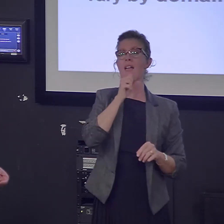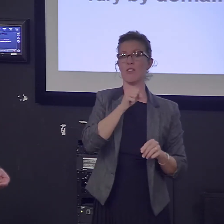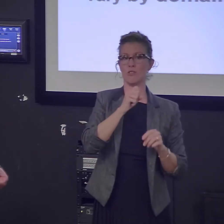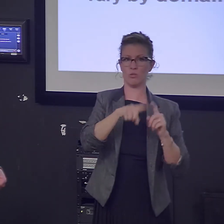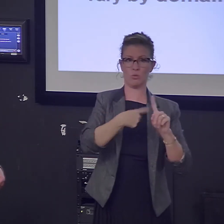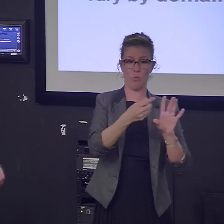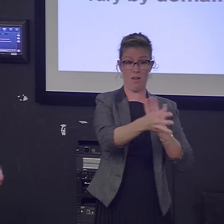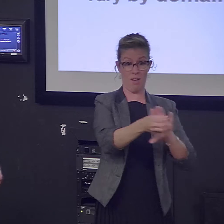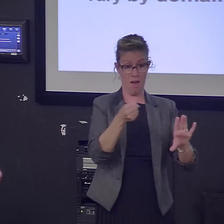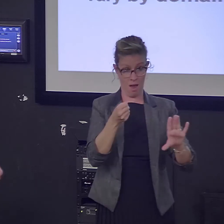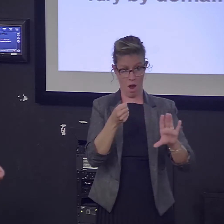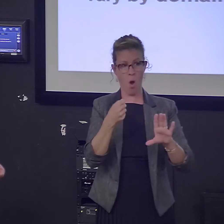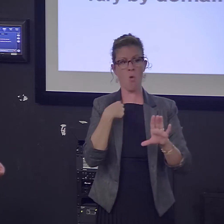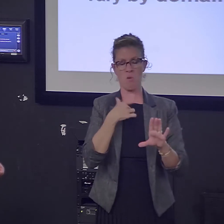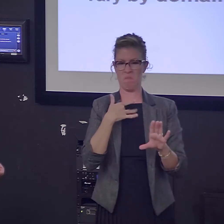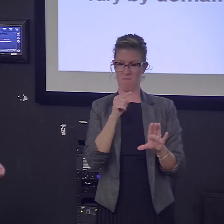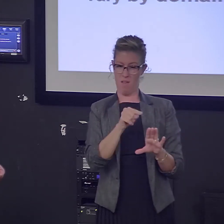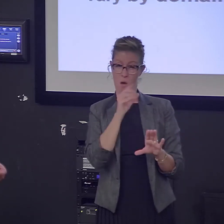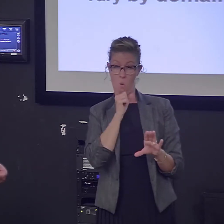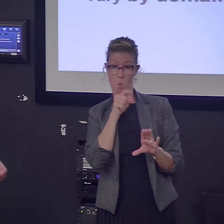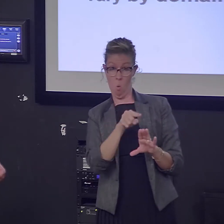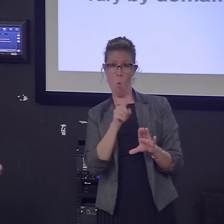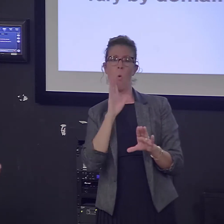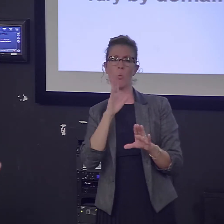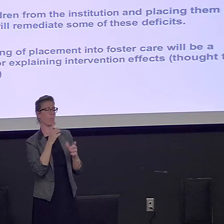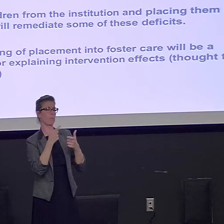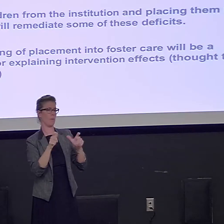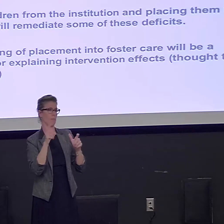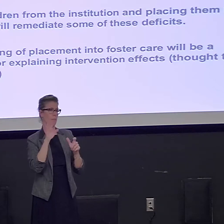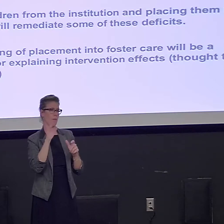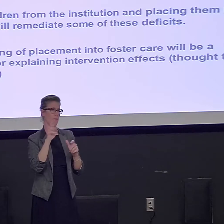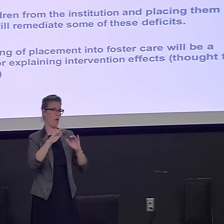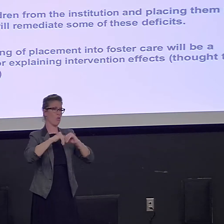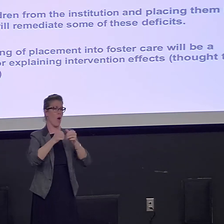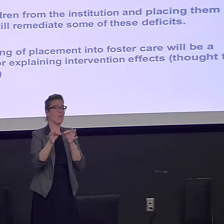a significant factor in explaining the intervention effects,